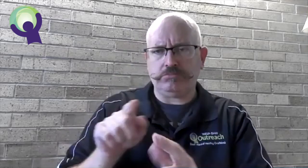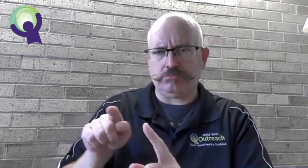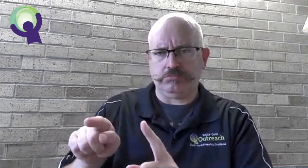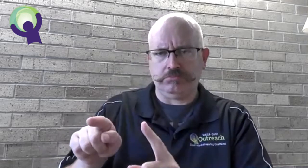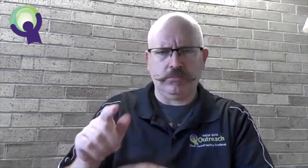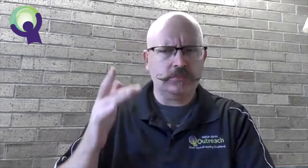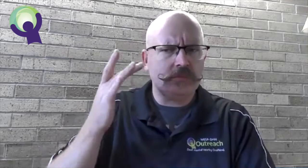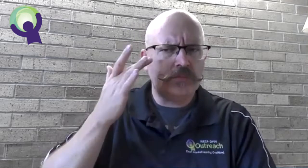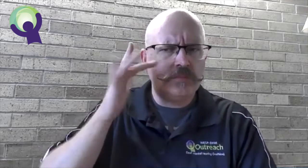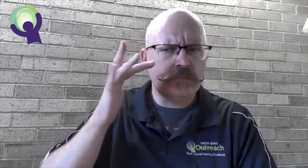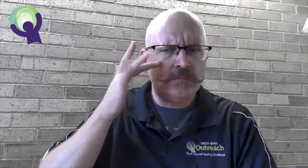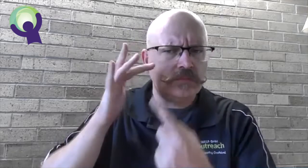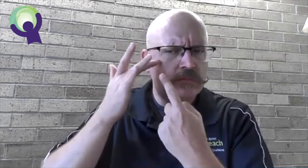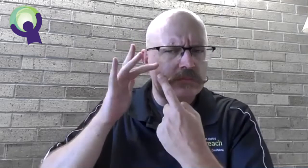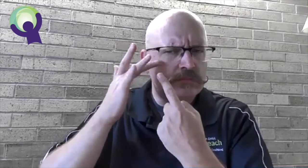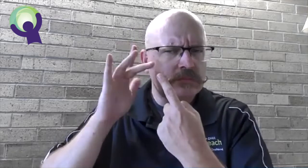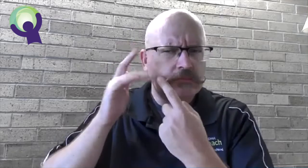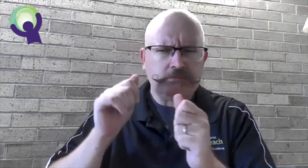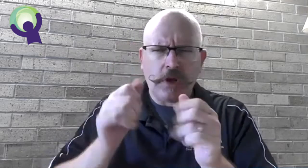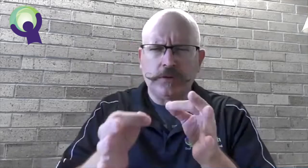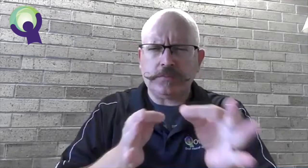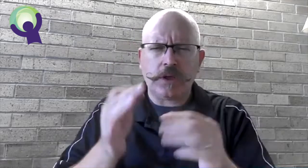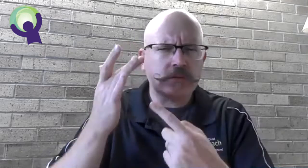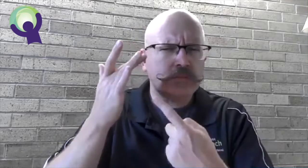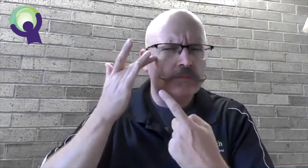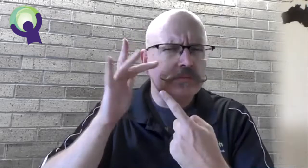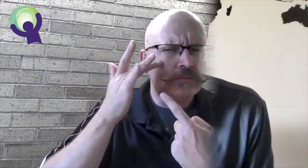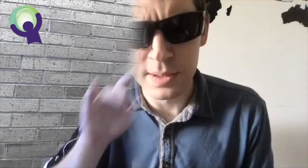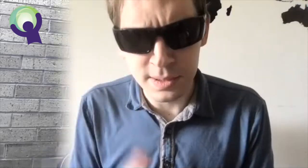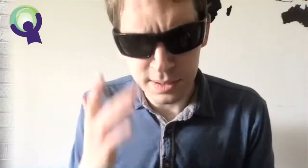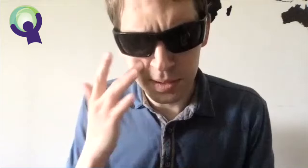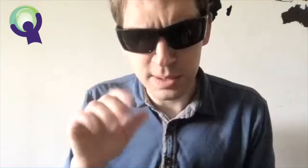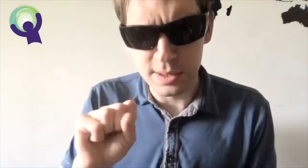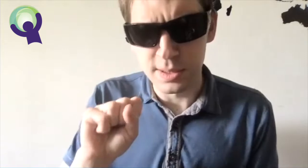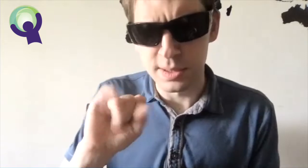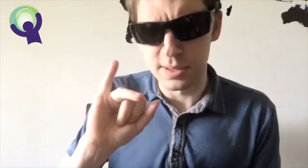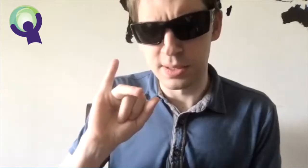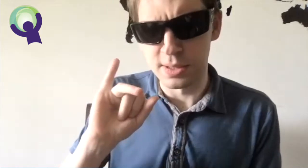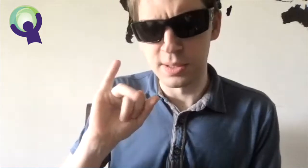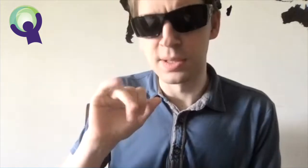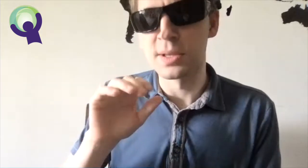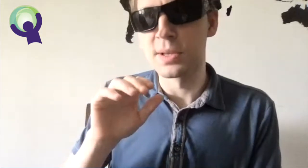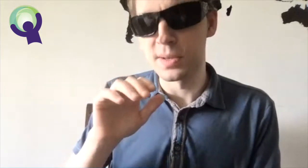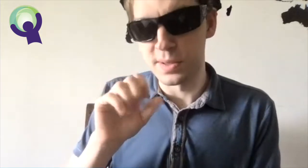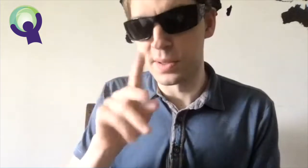(Scott) You were just talking about your husband and you used this sign to describe your husband. Could you tell us a little bit more about that sign.